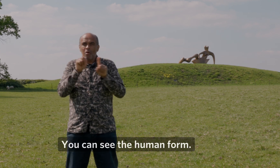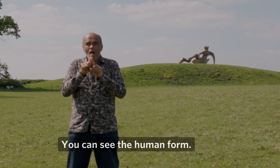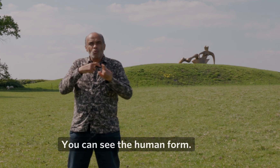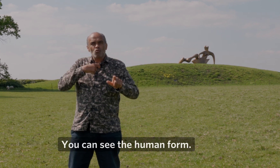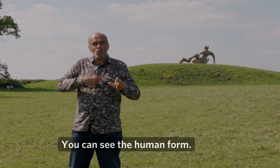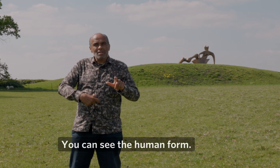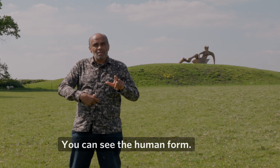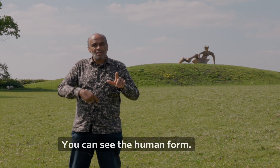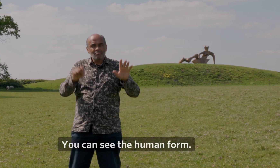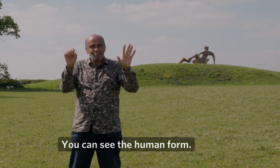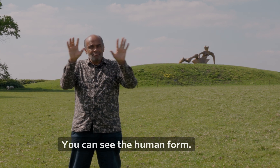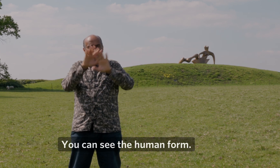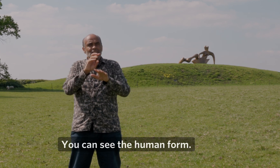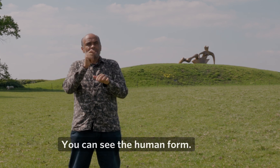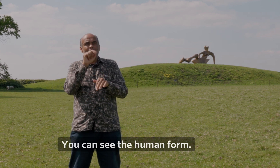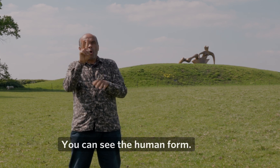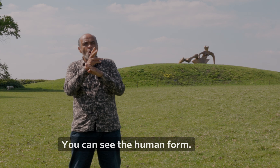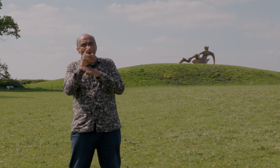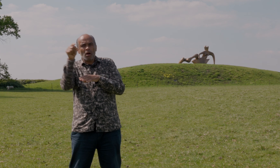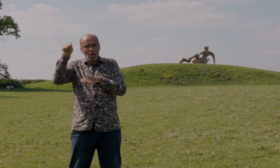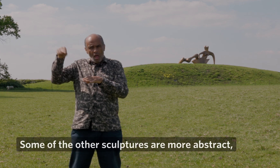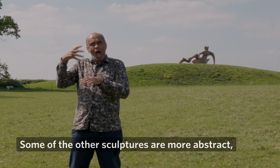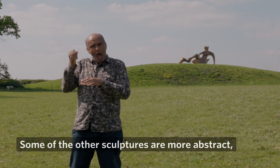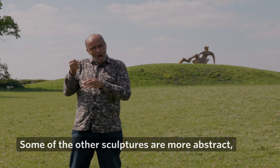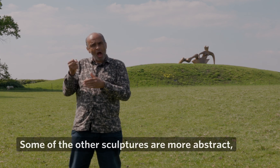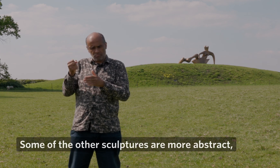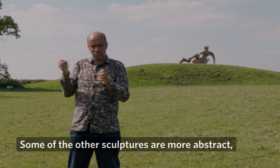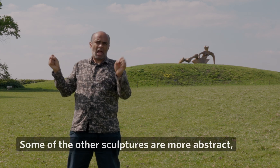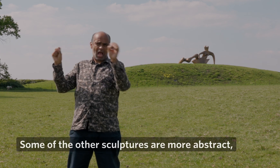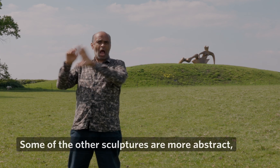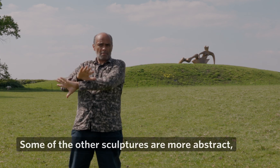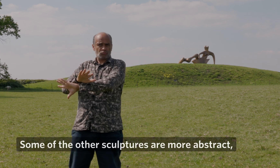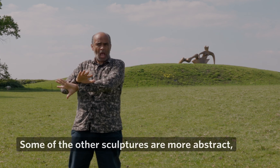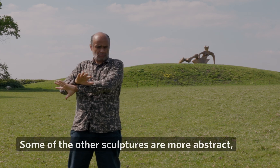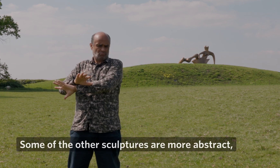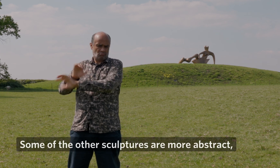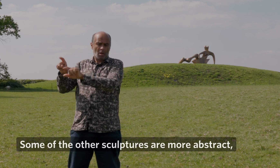You can see the human form. Some of the other sculptures are more abstract,